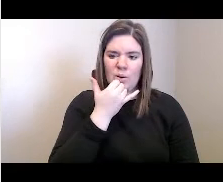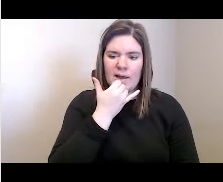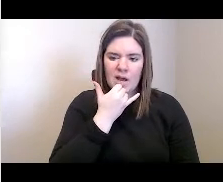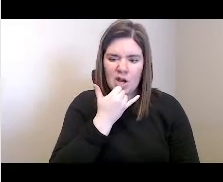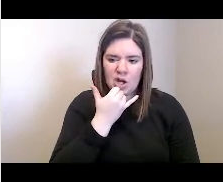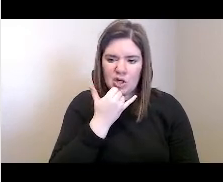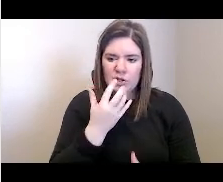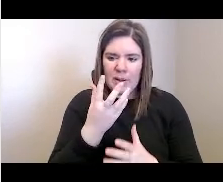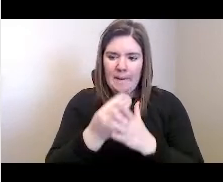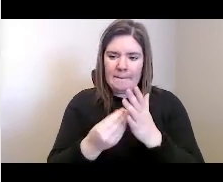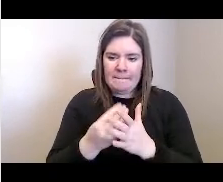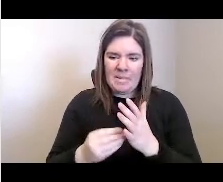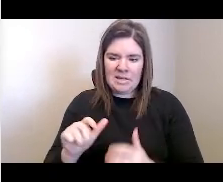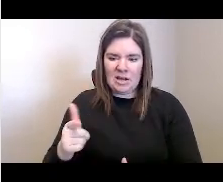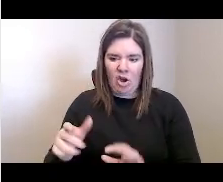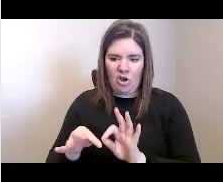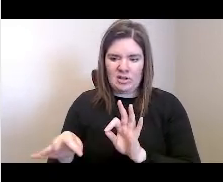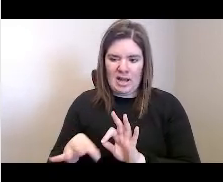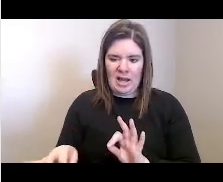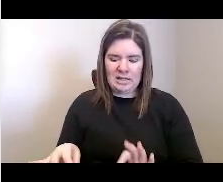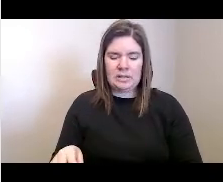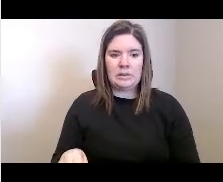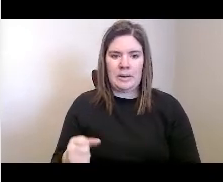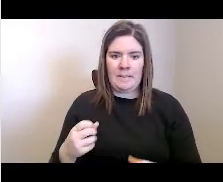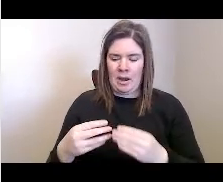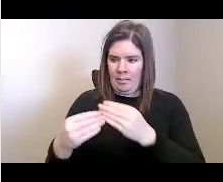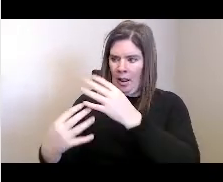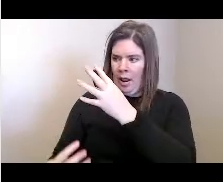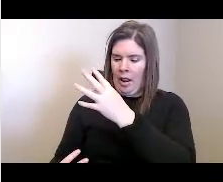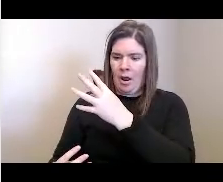Quite a few things here. And to check the reading order.